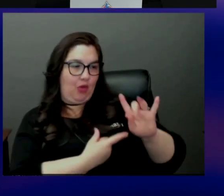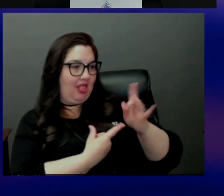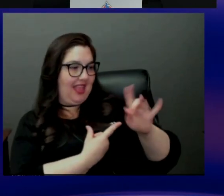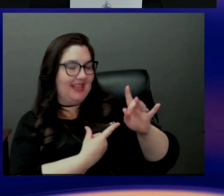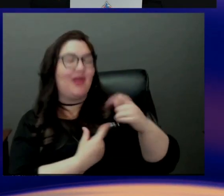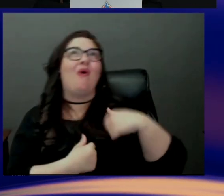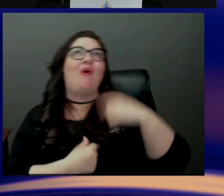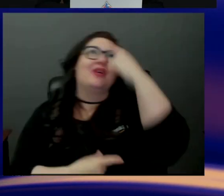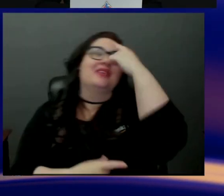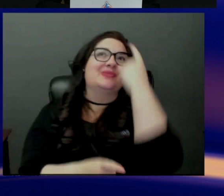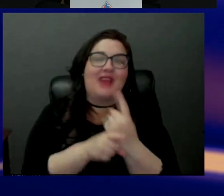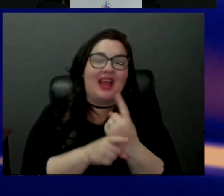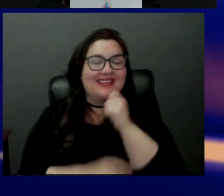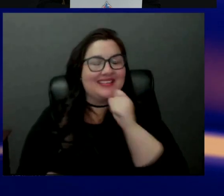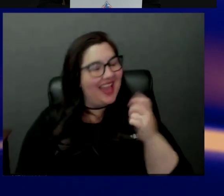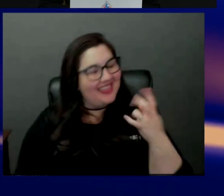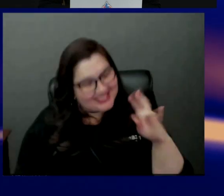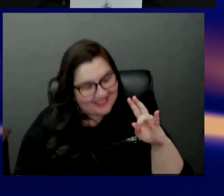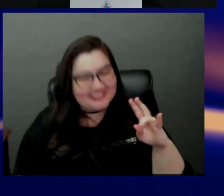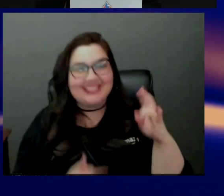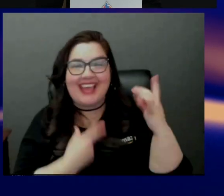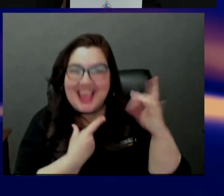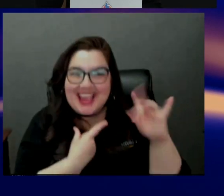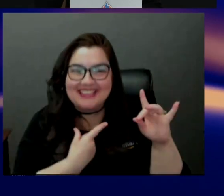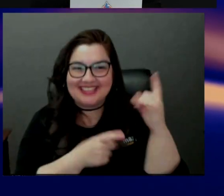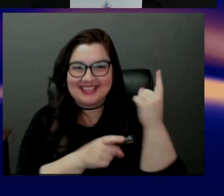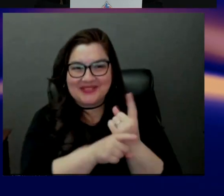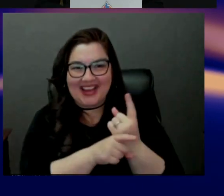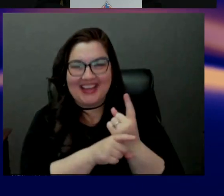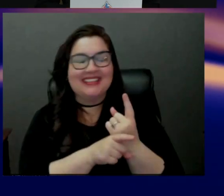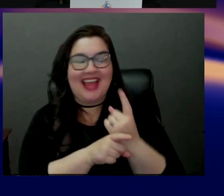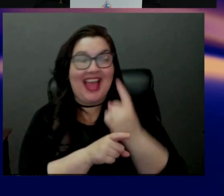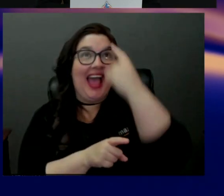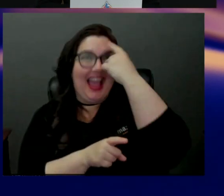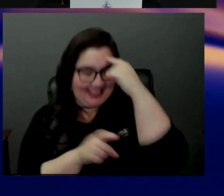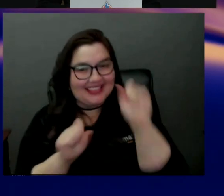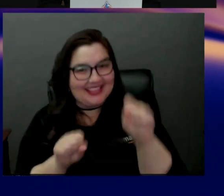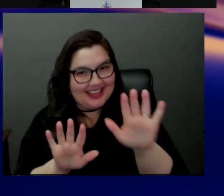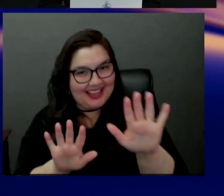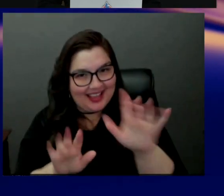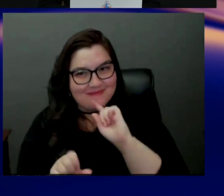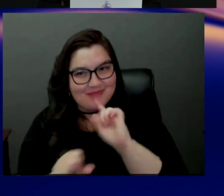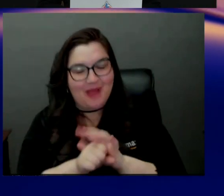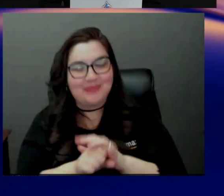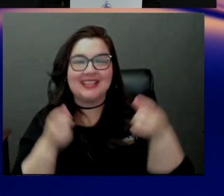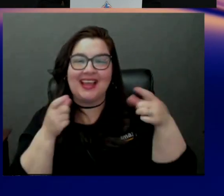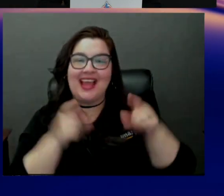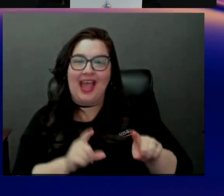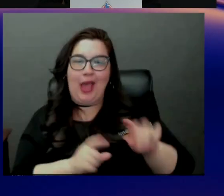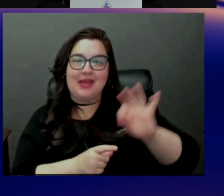It wasn't the 17th. It's the 18th. I can think. That happened at 9:30 in the morning Central Time,